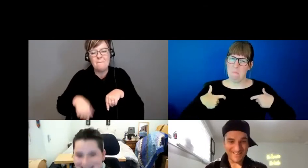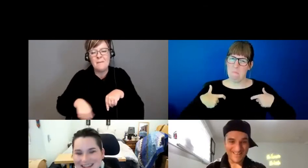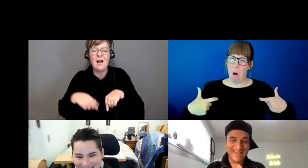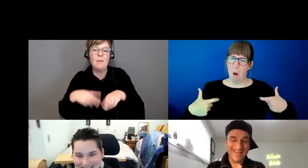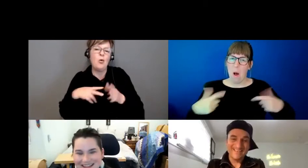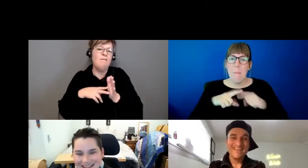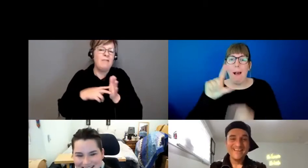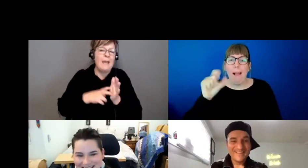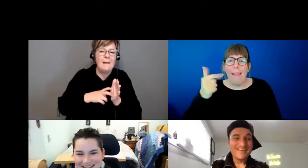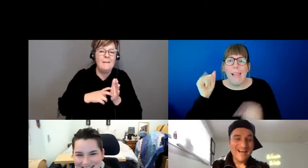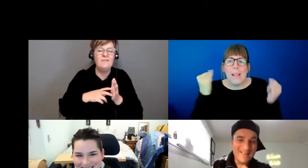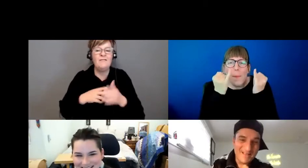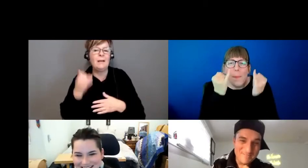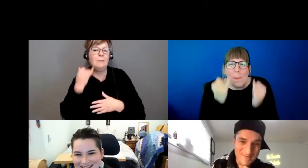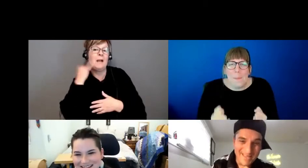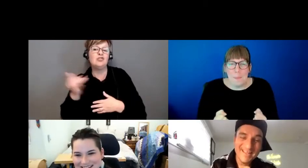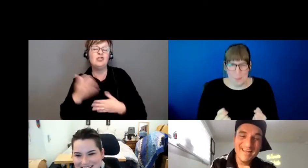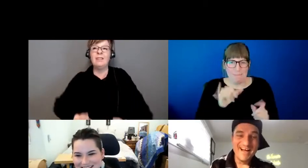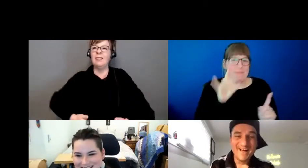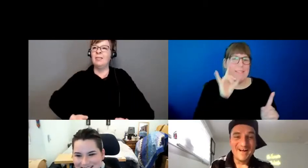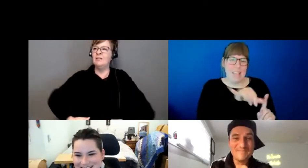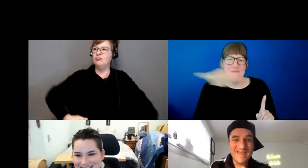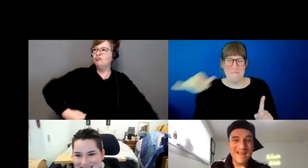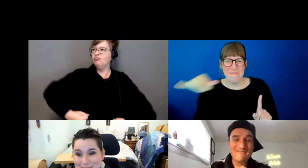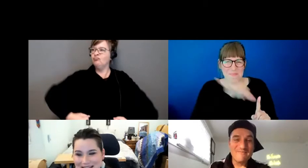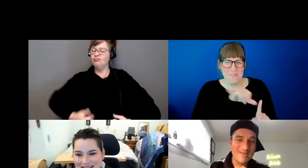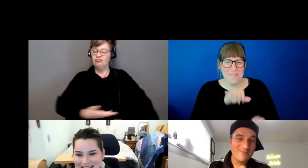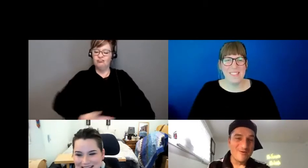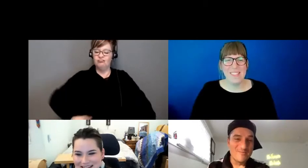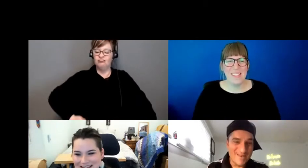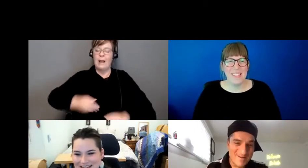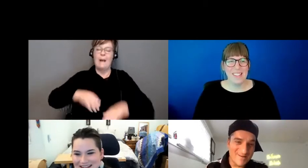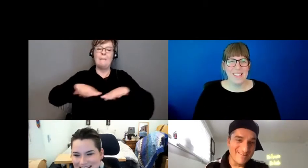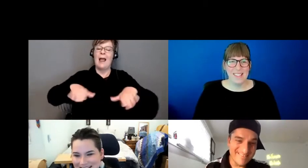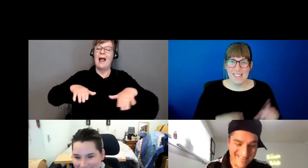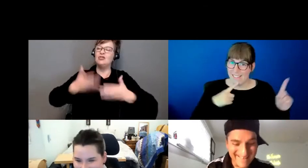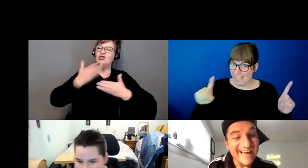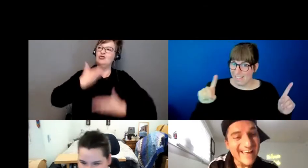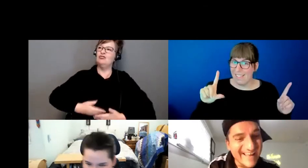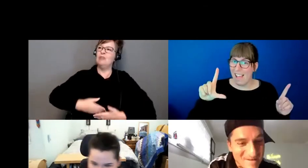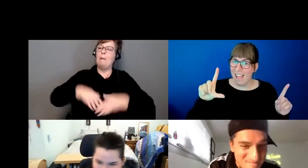LITTLE LEGS. THAT IS LIKE ME >> Kristina: YOU SKIPPED LEG DAY. >> Luca: WHAT? >> Kristina: